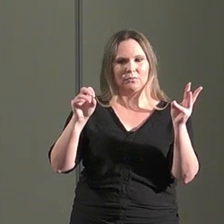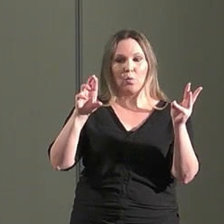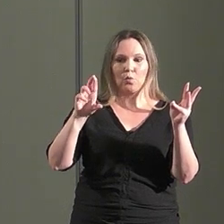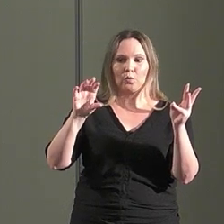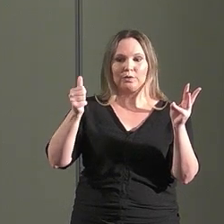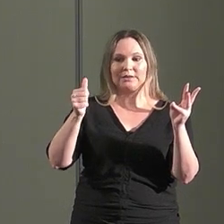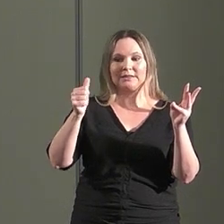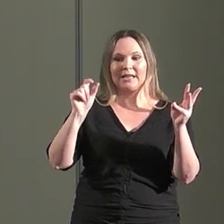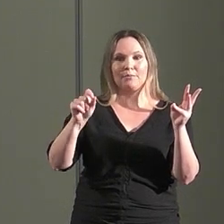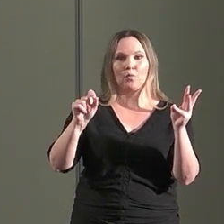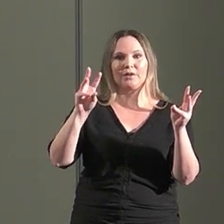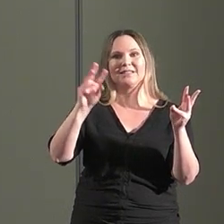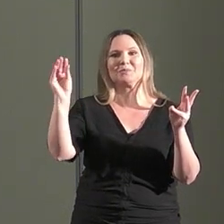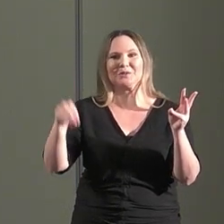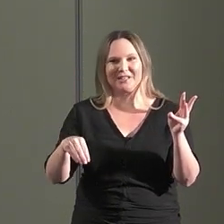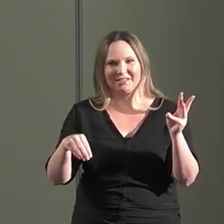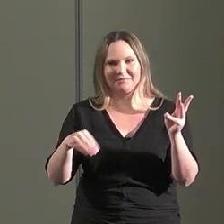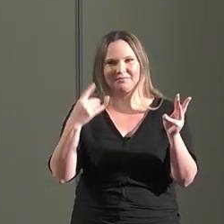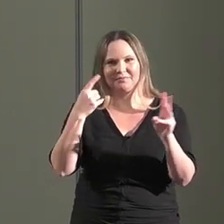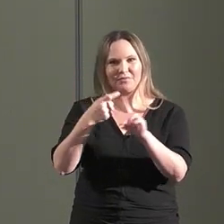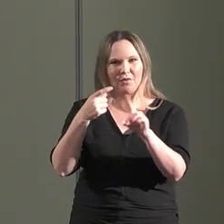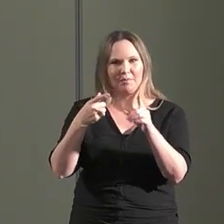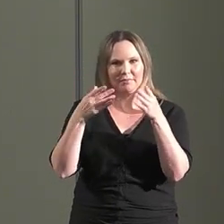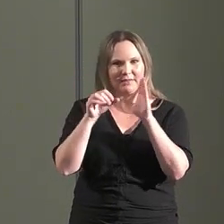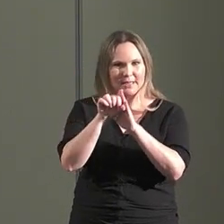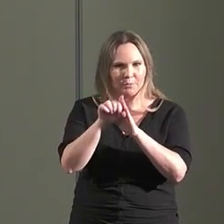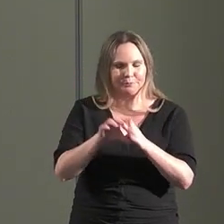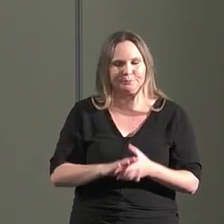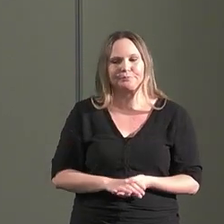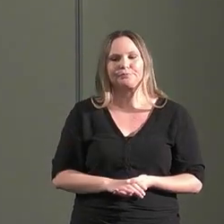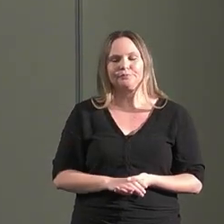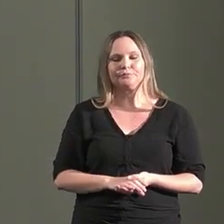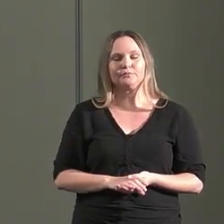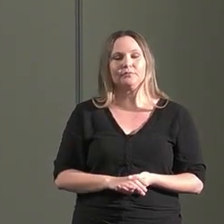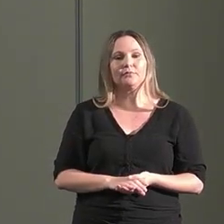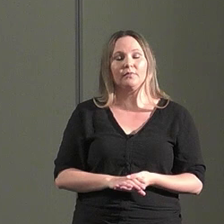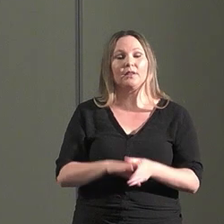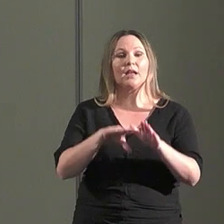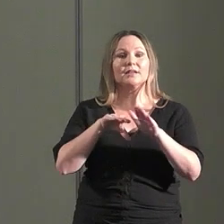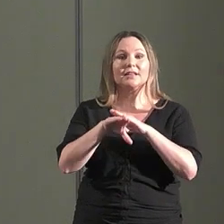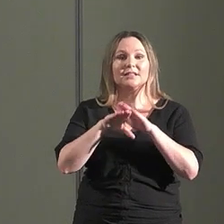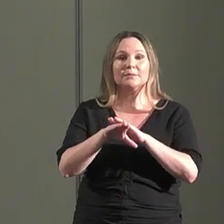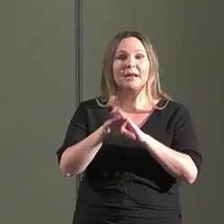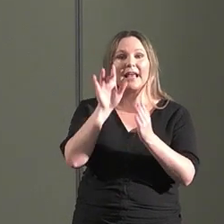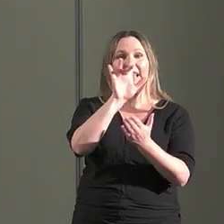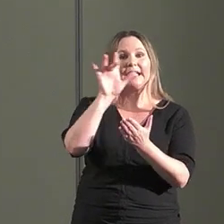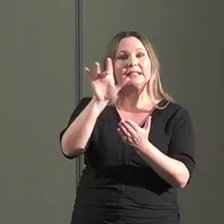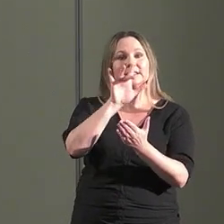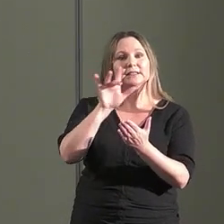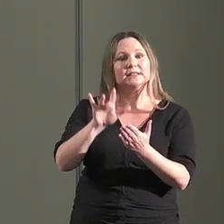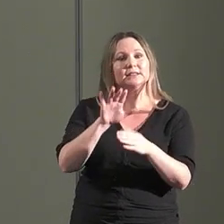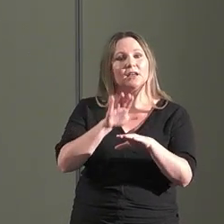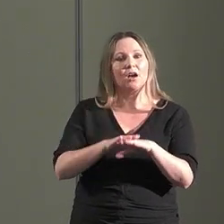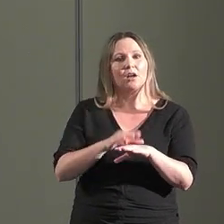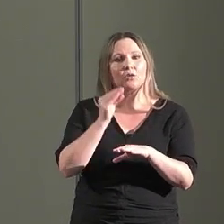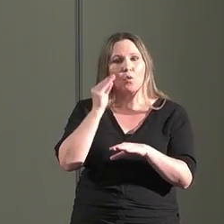The accessibility links on home page.